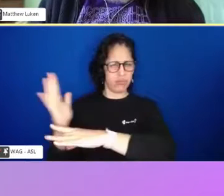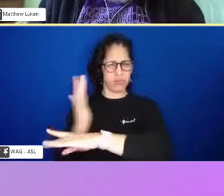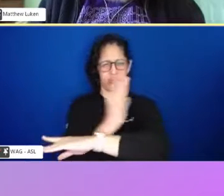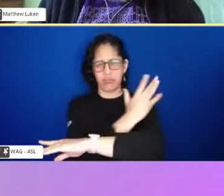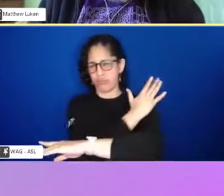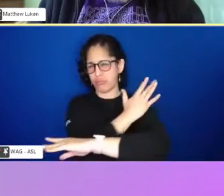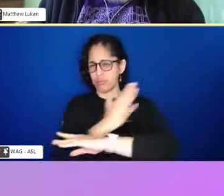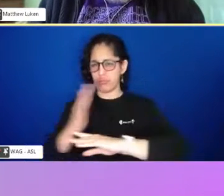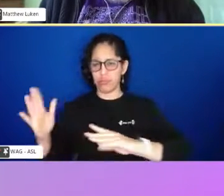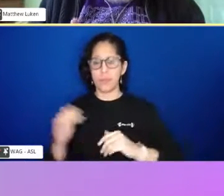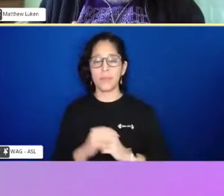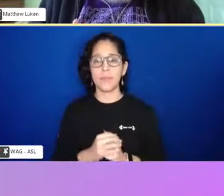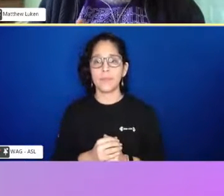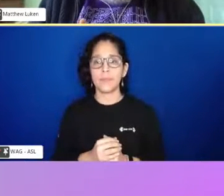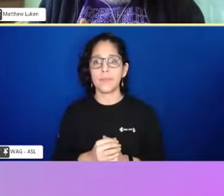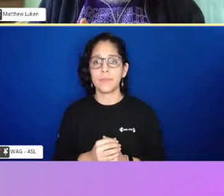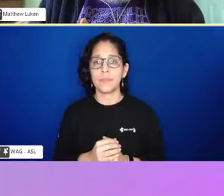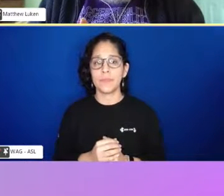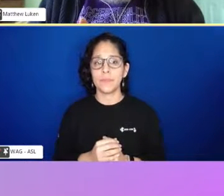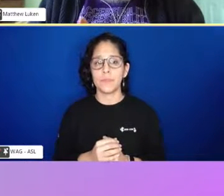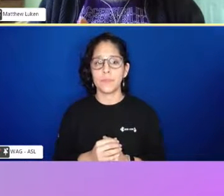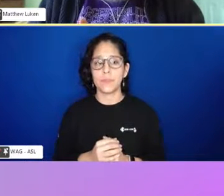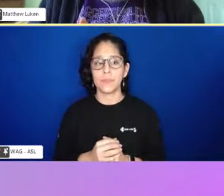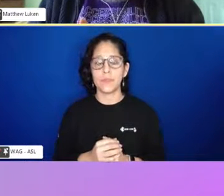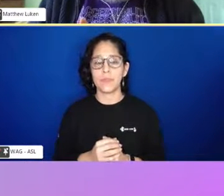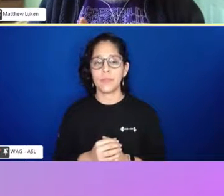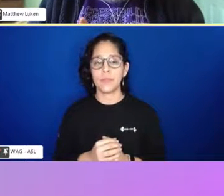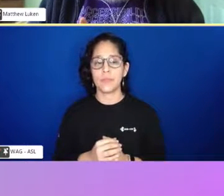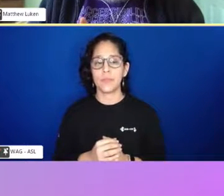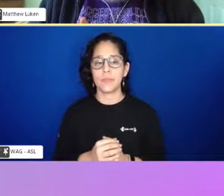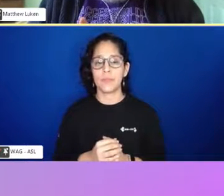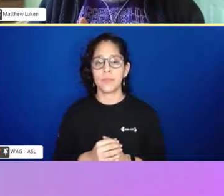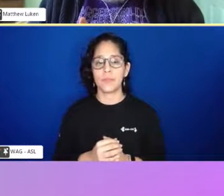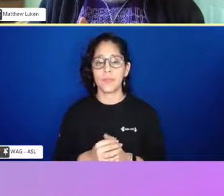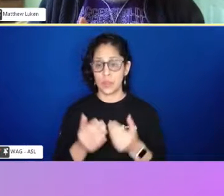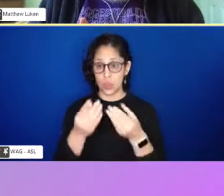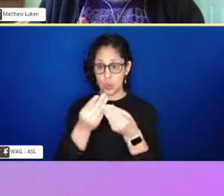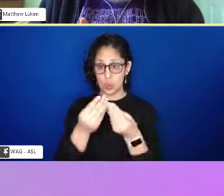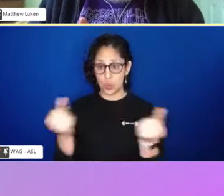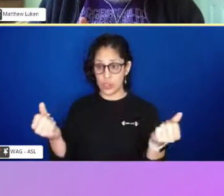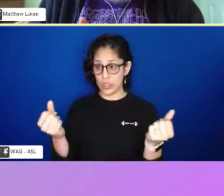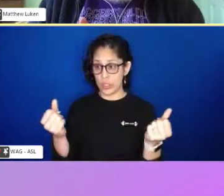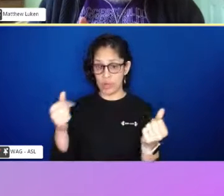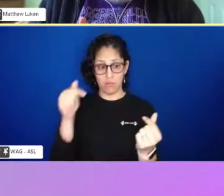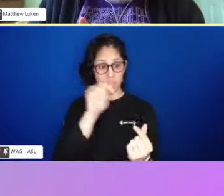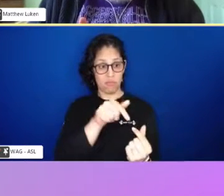can be different, it starts with designs products to create that serve more and more people. We start to see